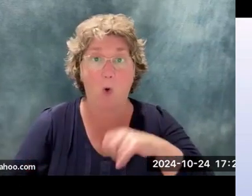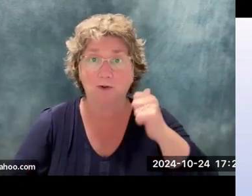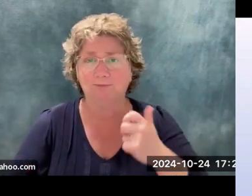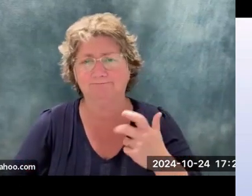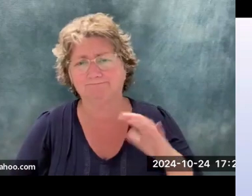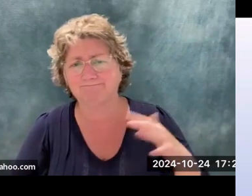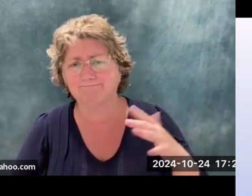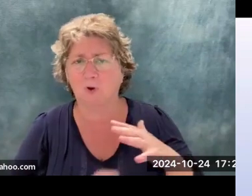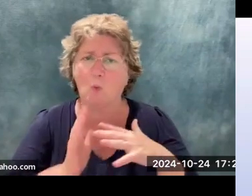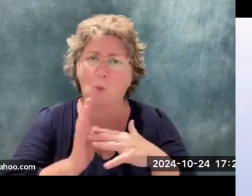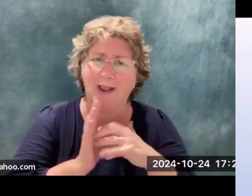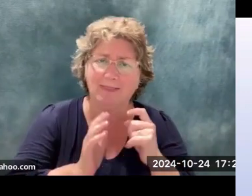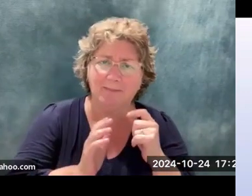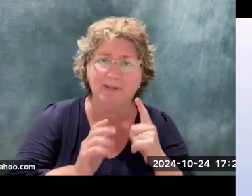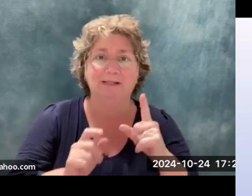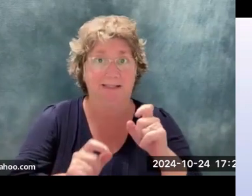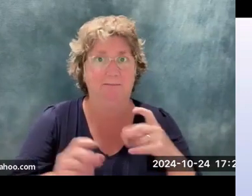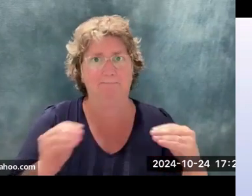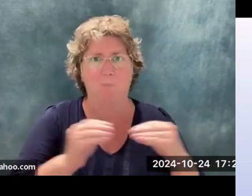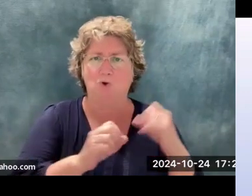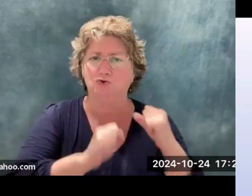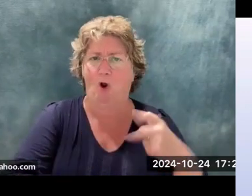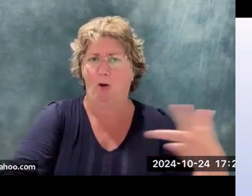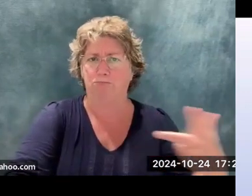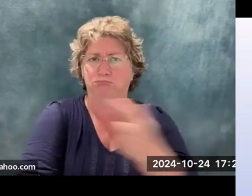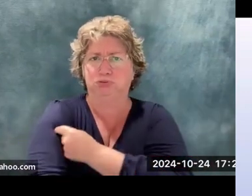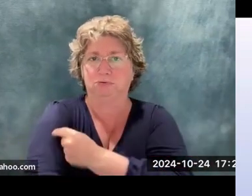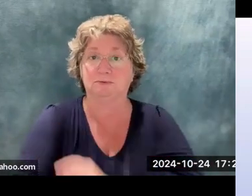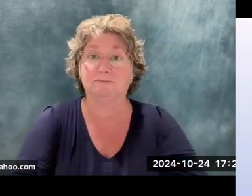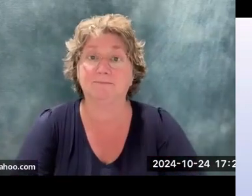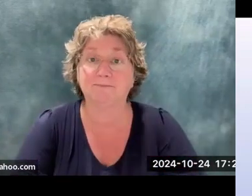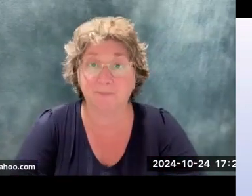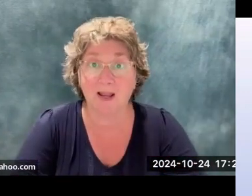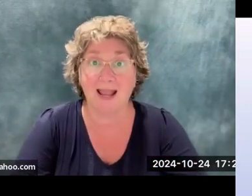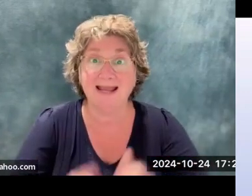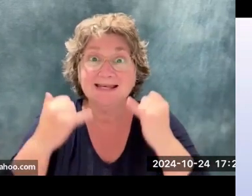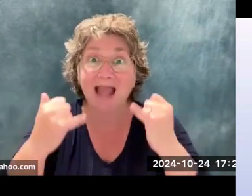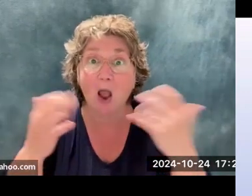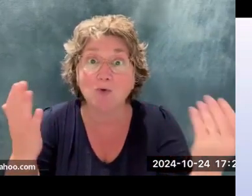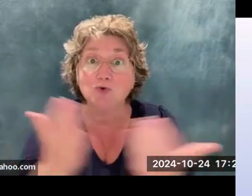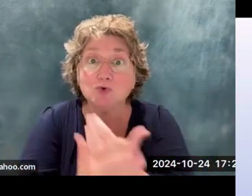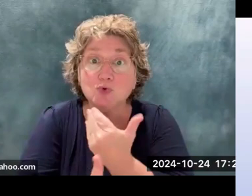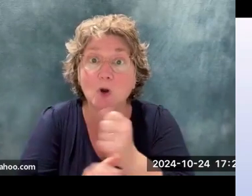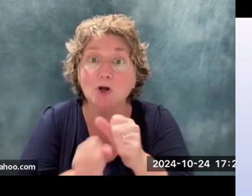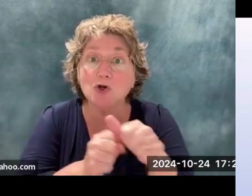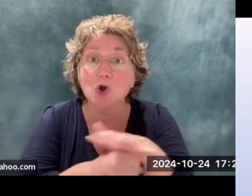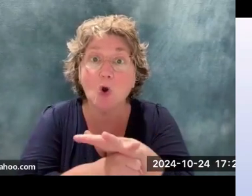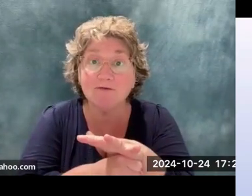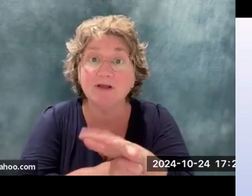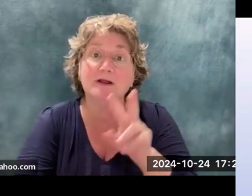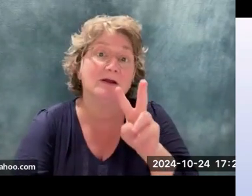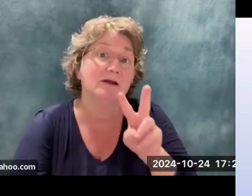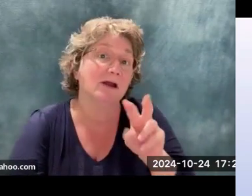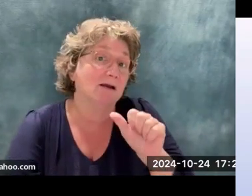boosters because there's a now a newly circulating Omicron variant is what we called, and the new